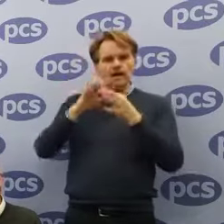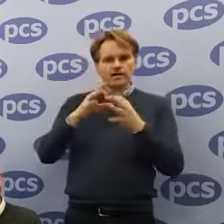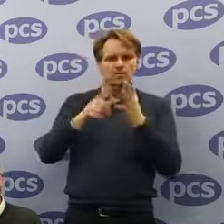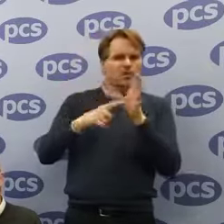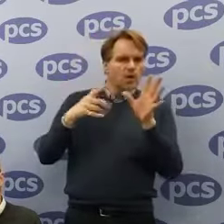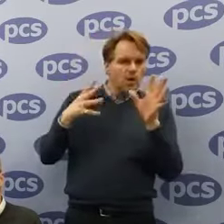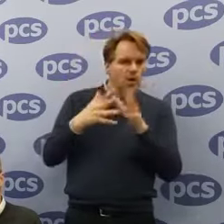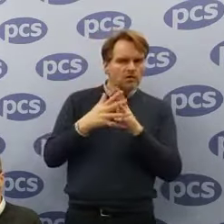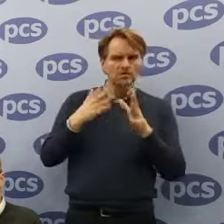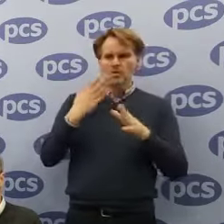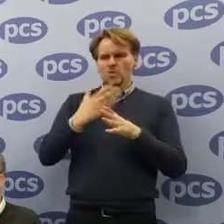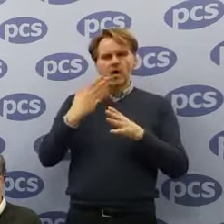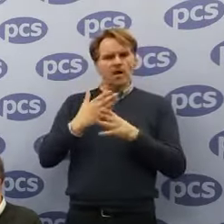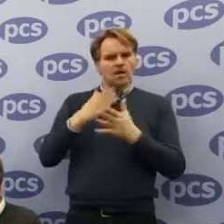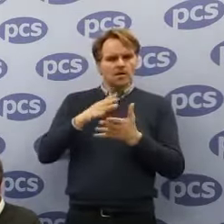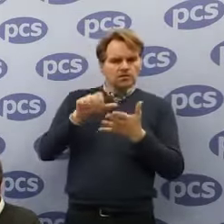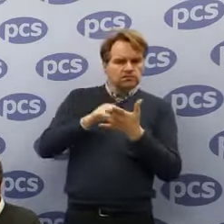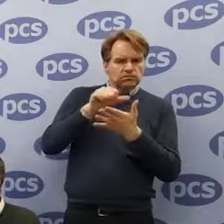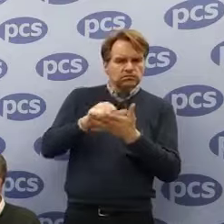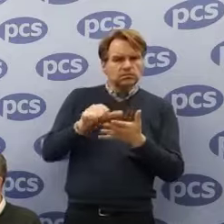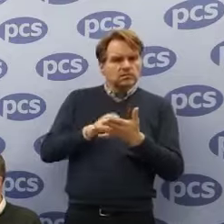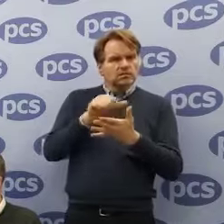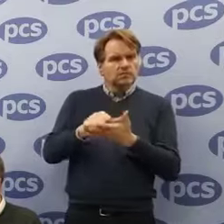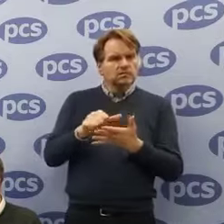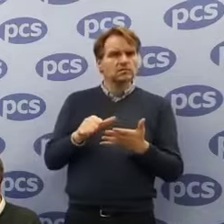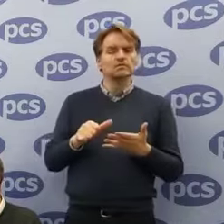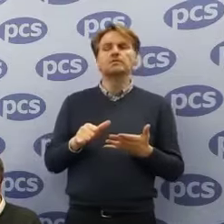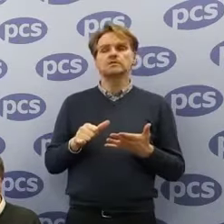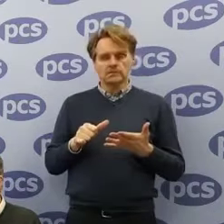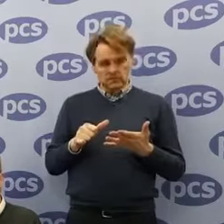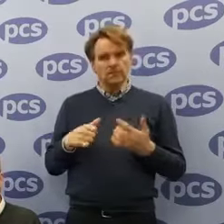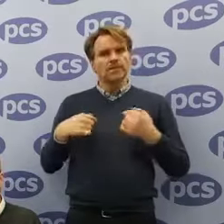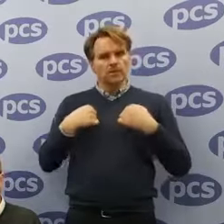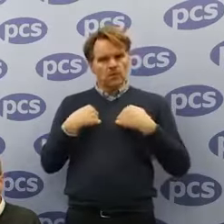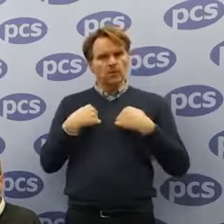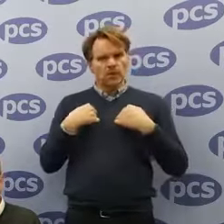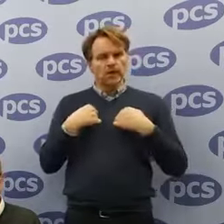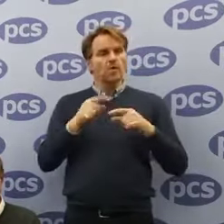rights and we are now likely to try to go to the International Labour